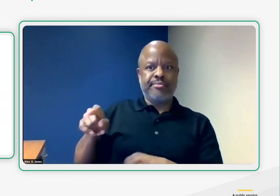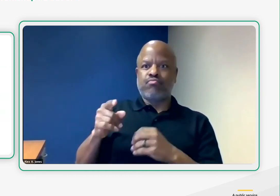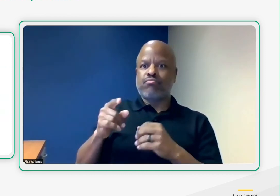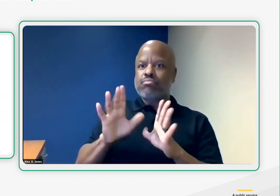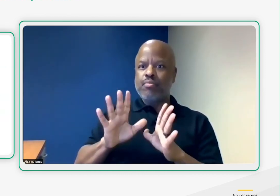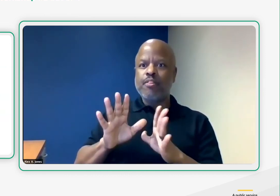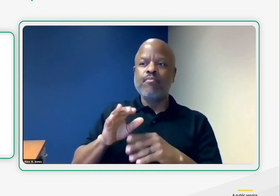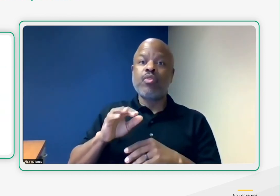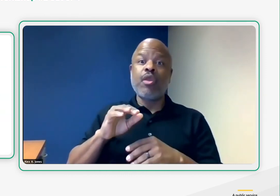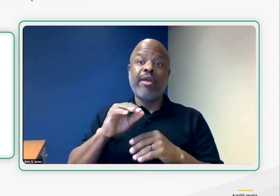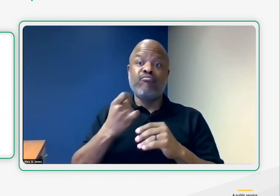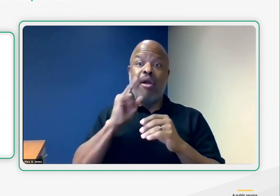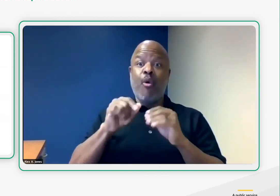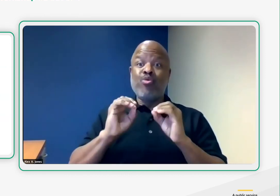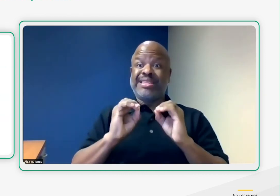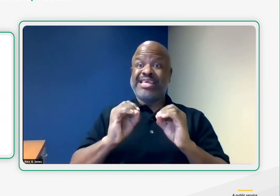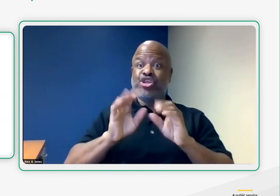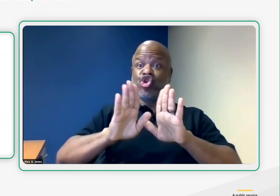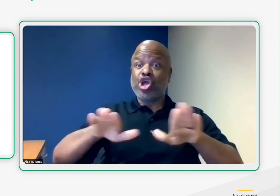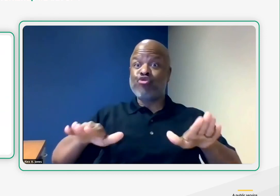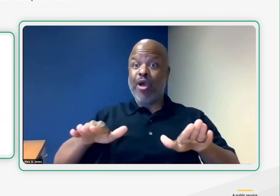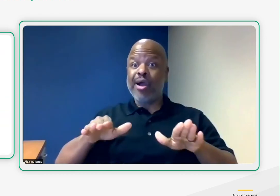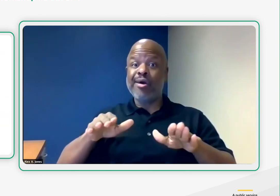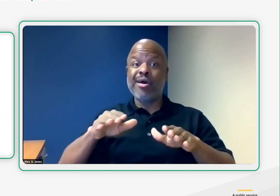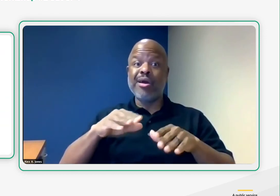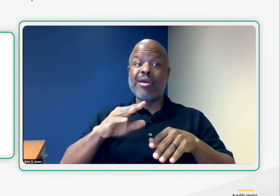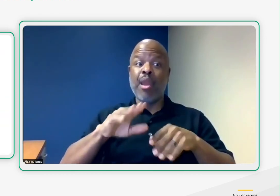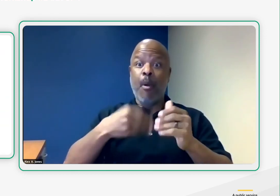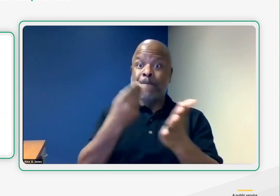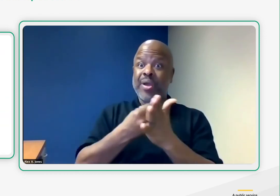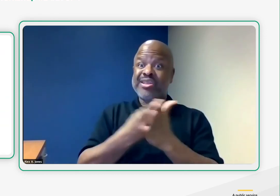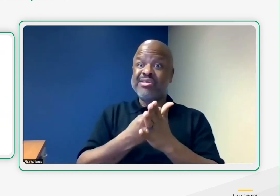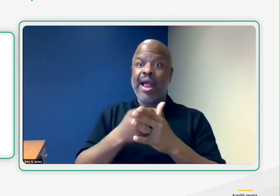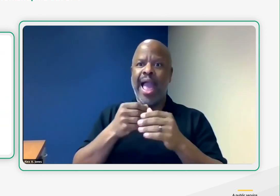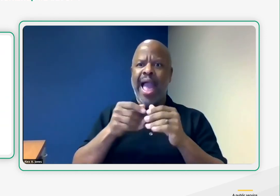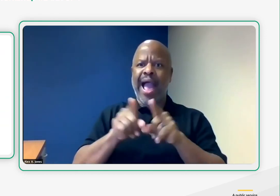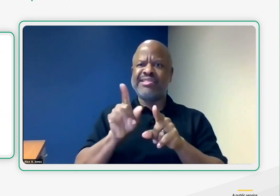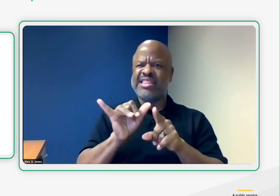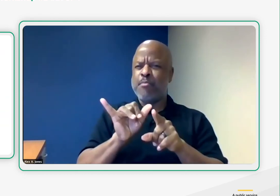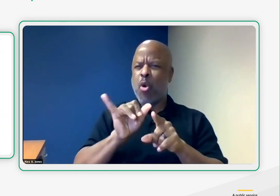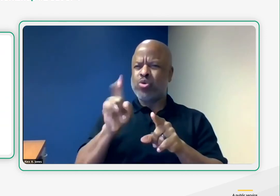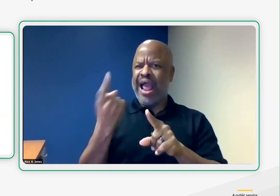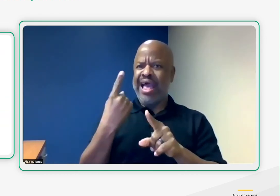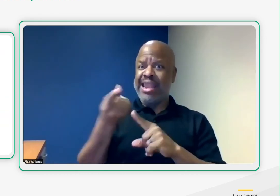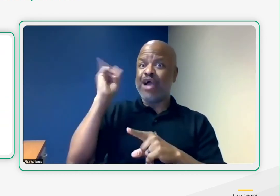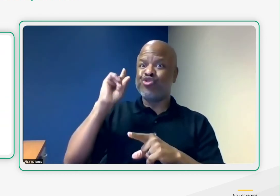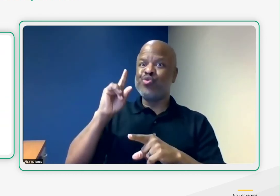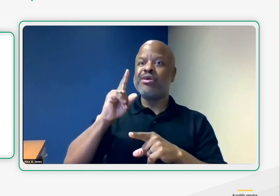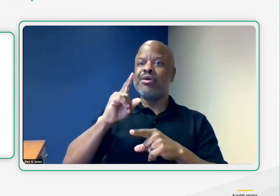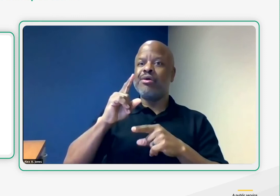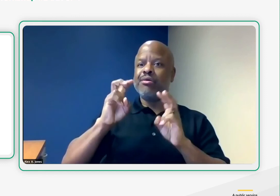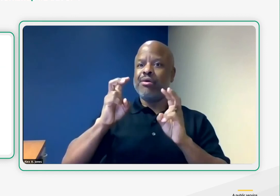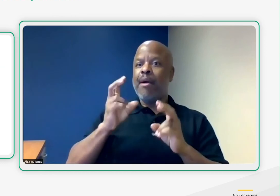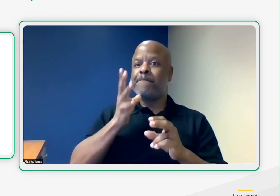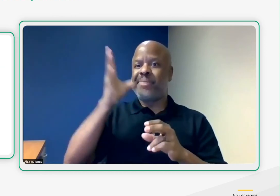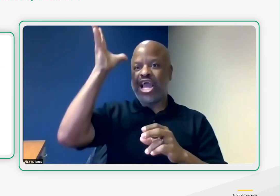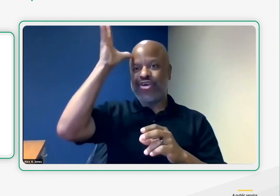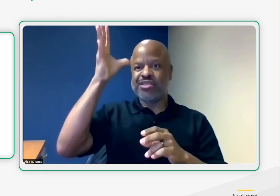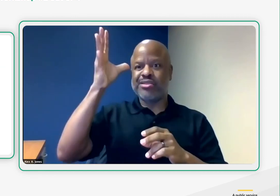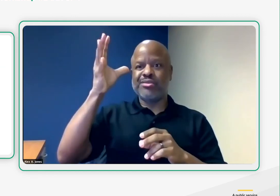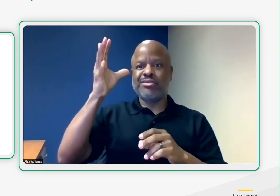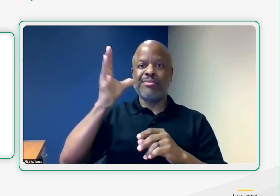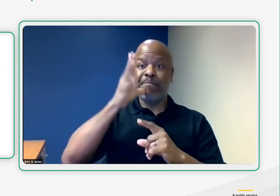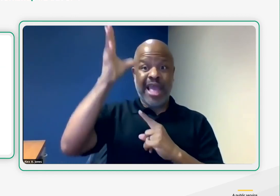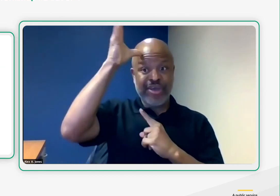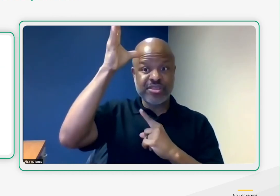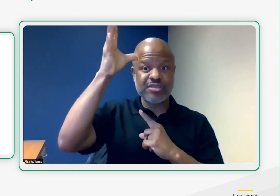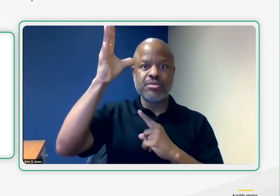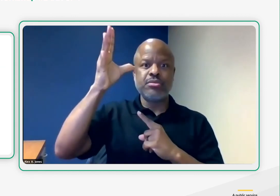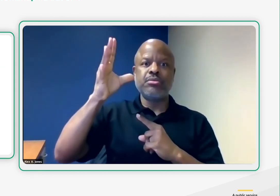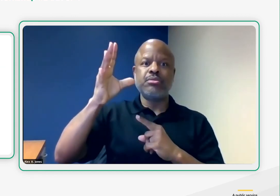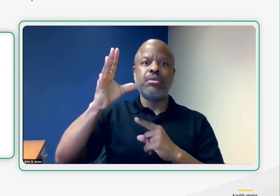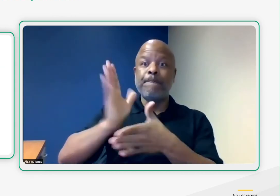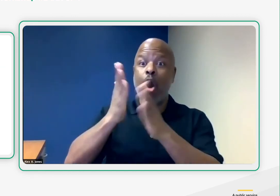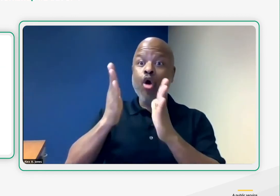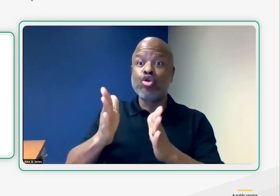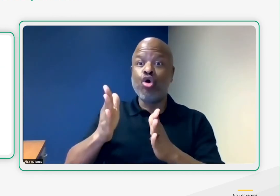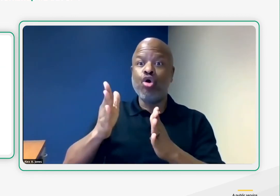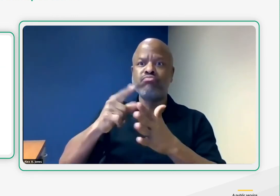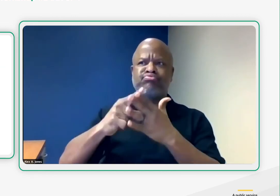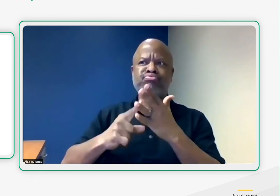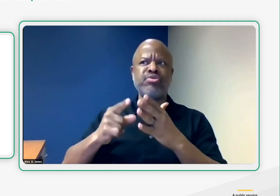If you're talking about a situation where you [omitting error & interpreter correction]